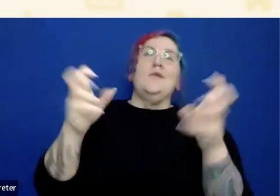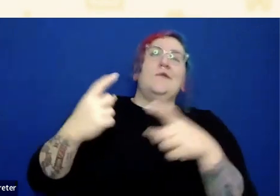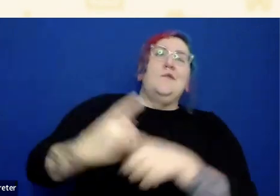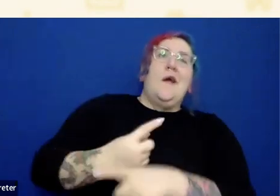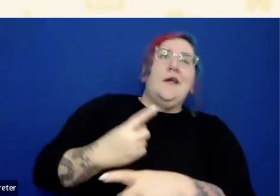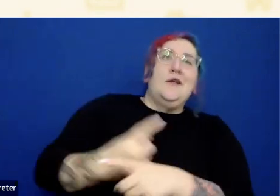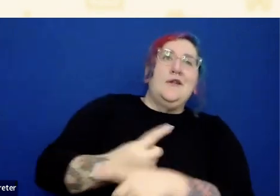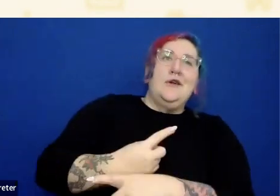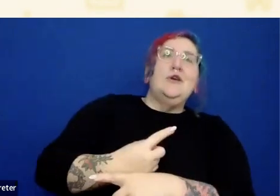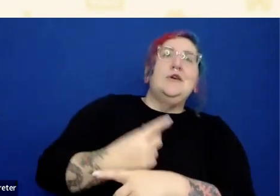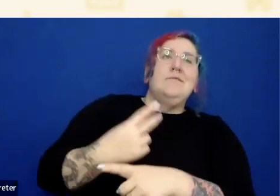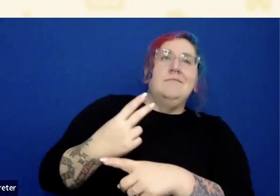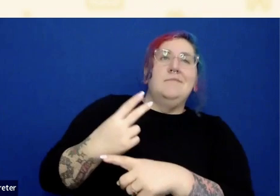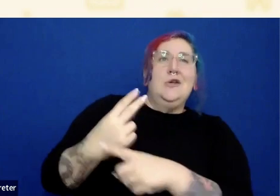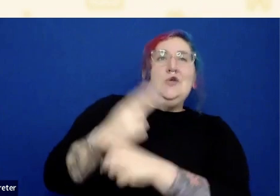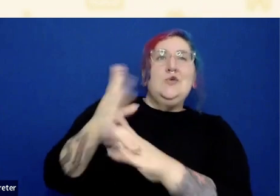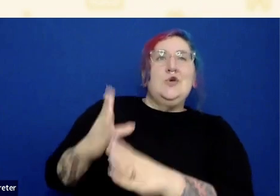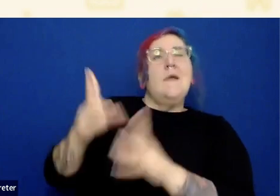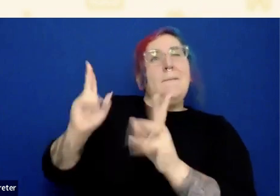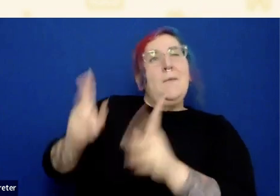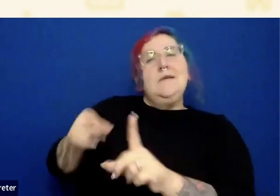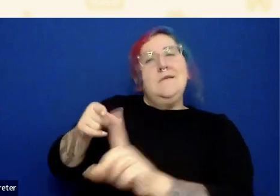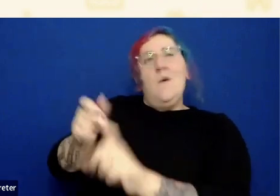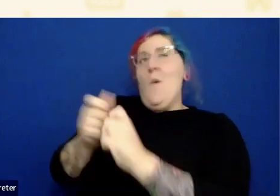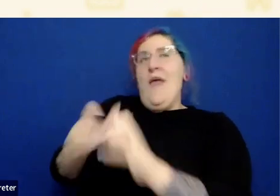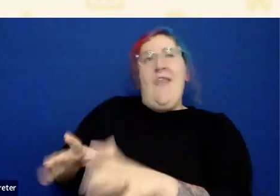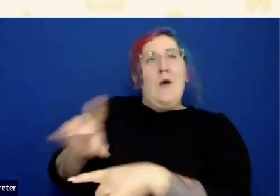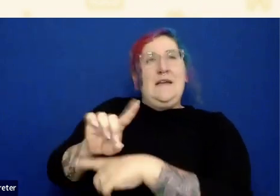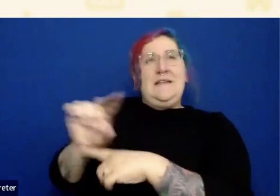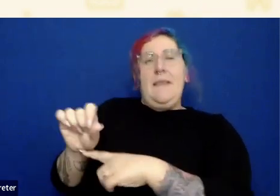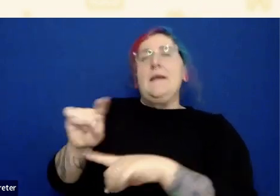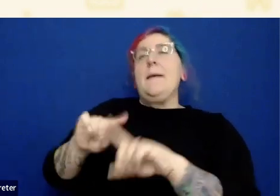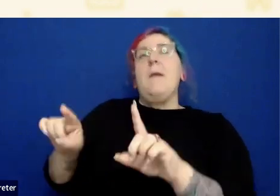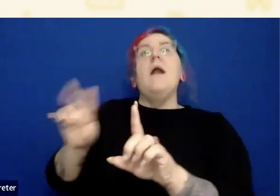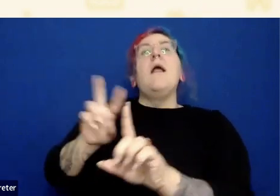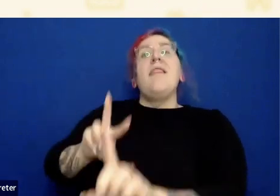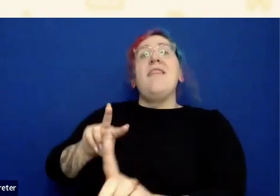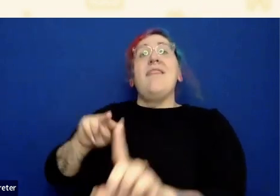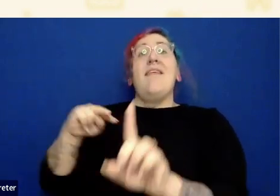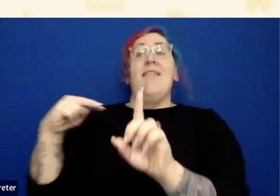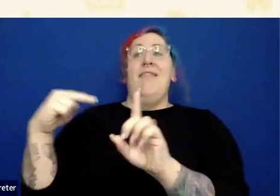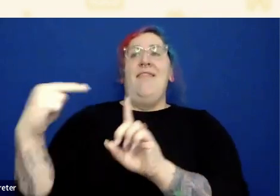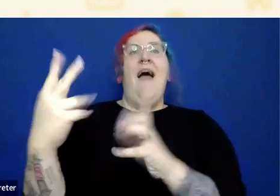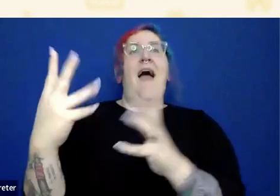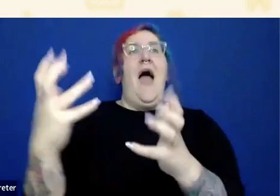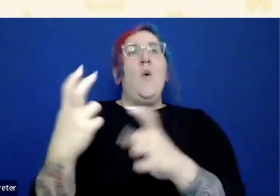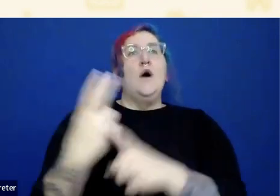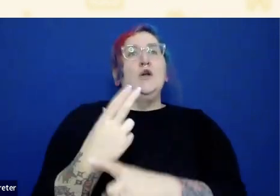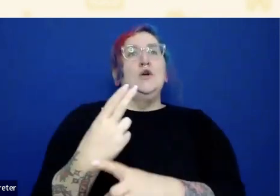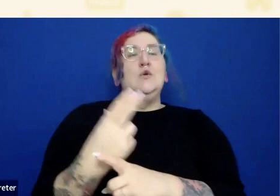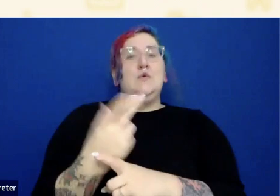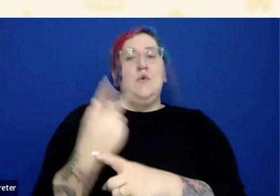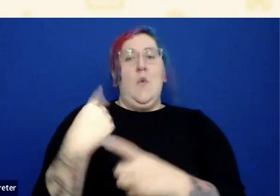or impairment, the lens that I as a screen-reader user is going to look at that site is going to be totally different.